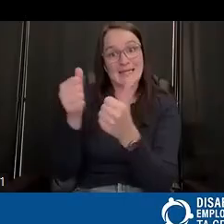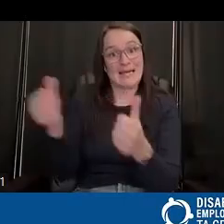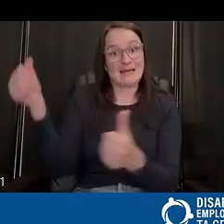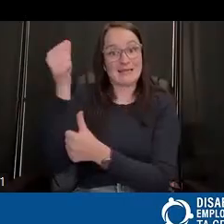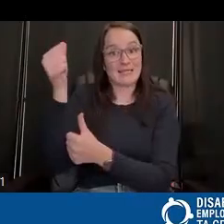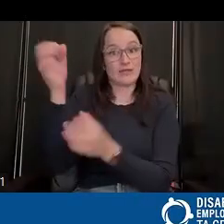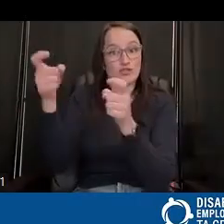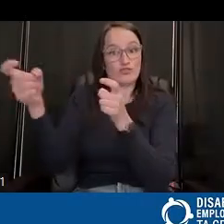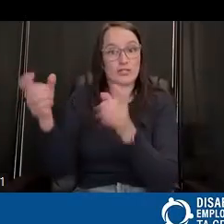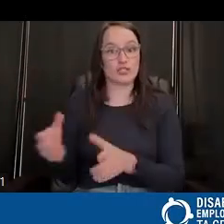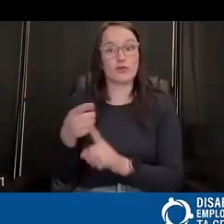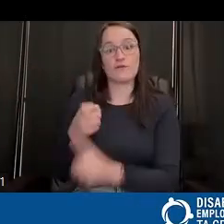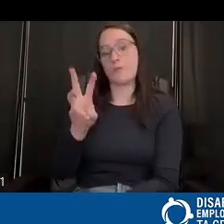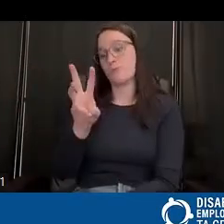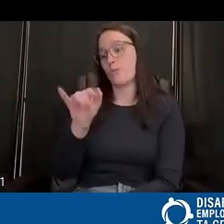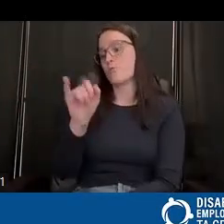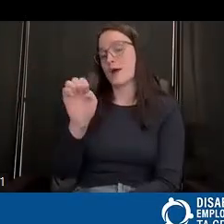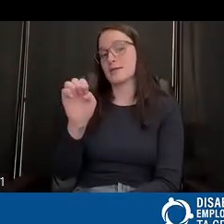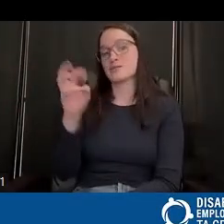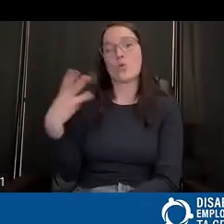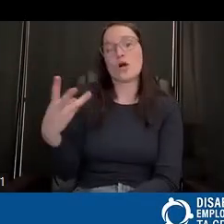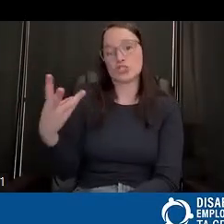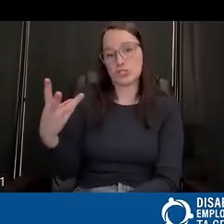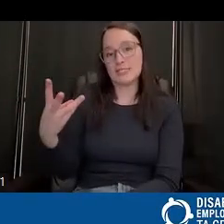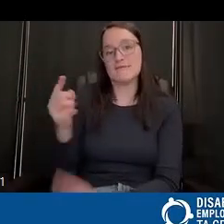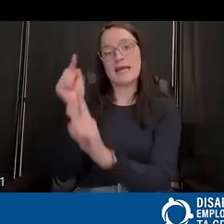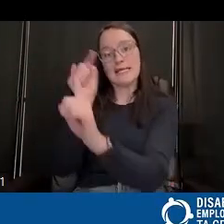um the Washington Initiative for Supported Employment, um and she's been deeply involved